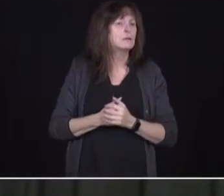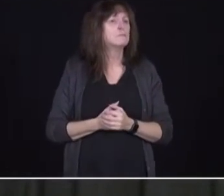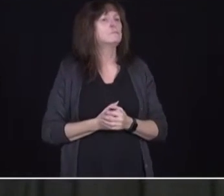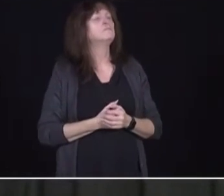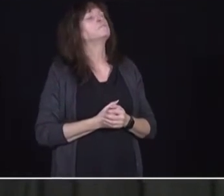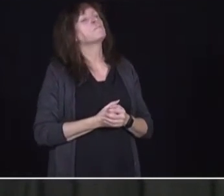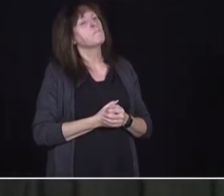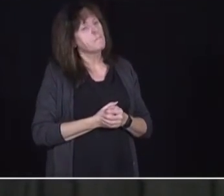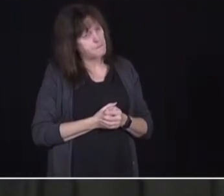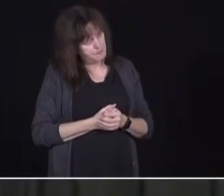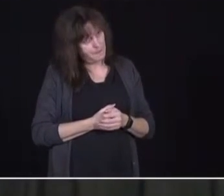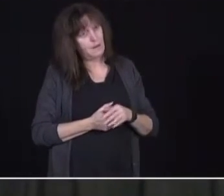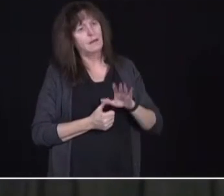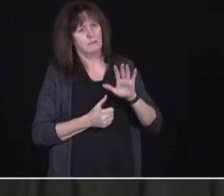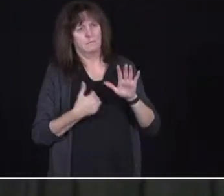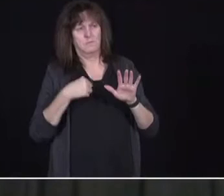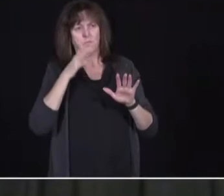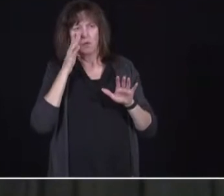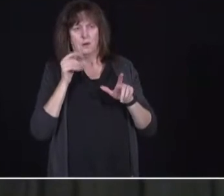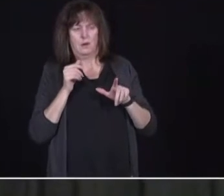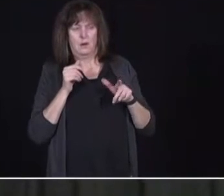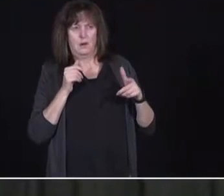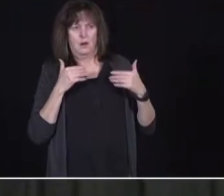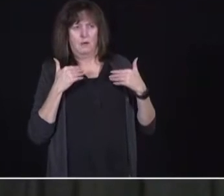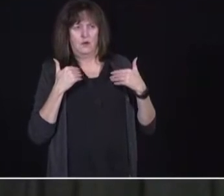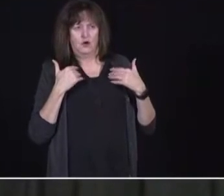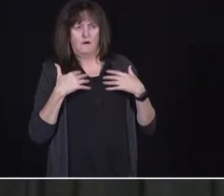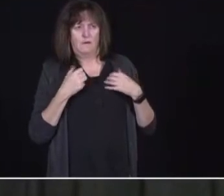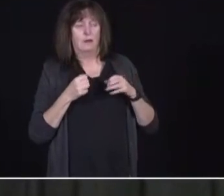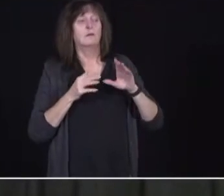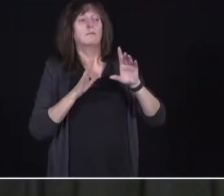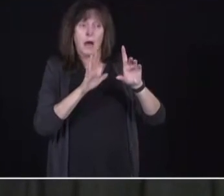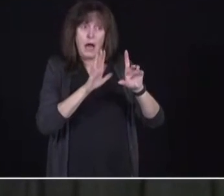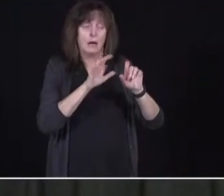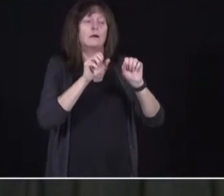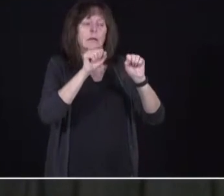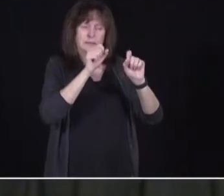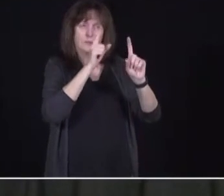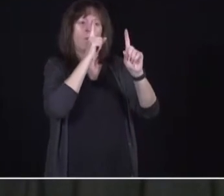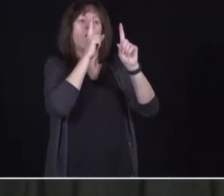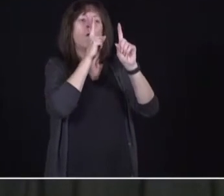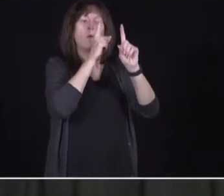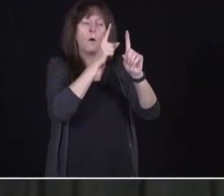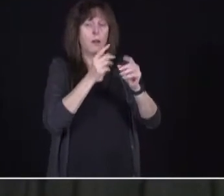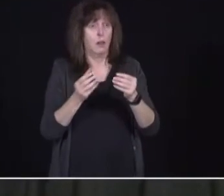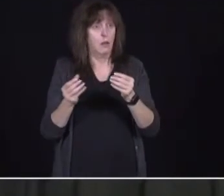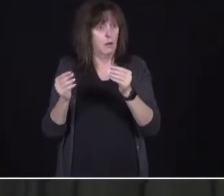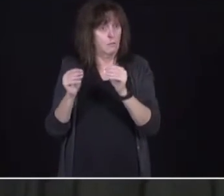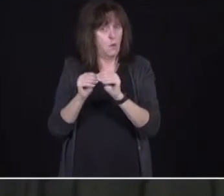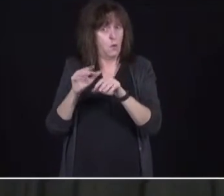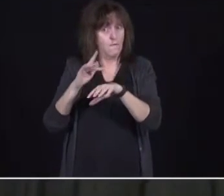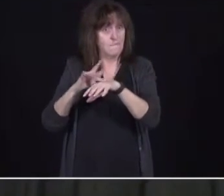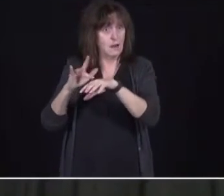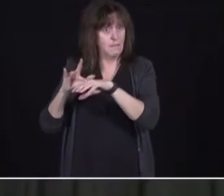I will say yes -- I will pass it on to the minister of health.